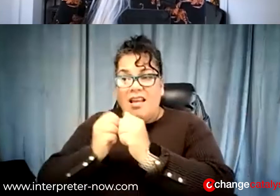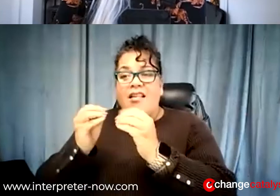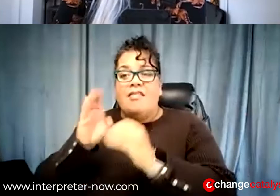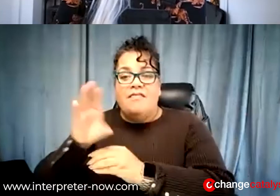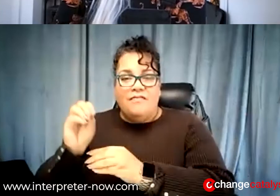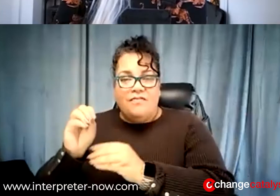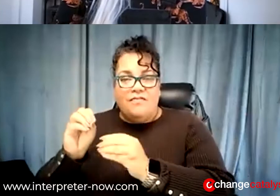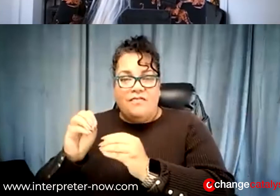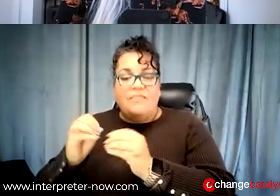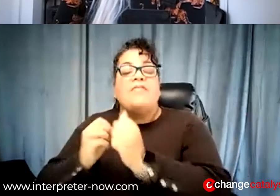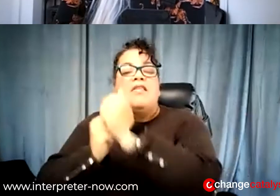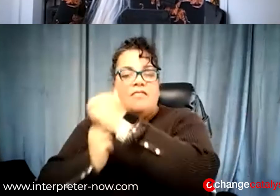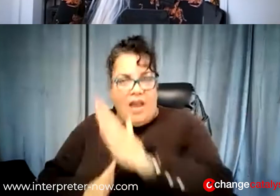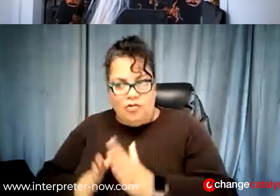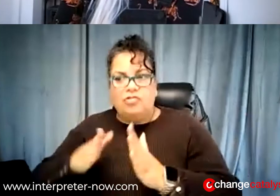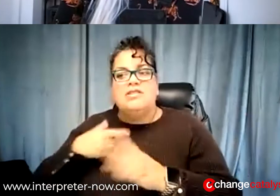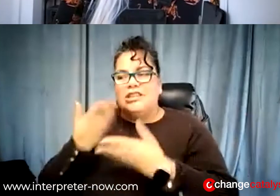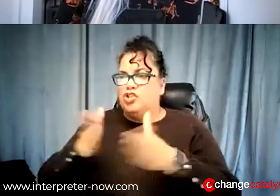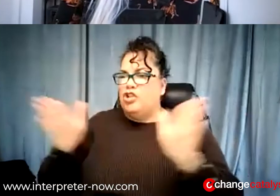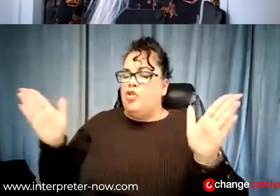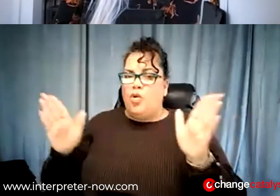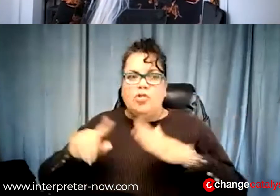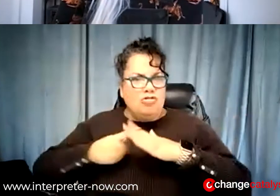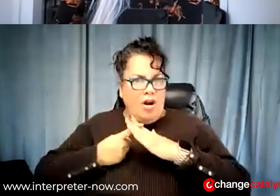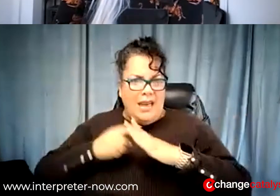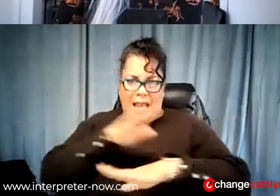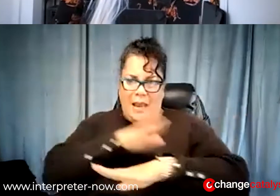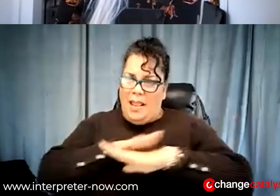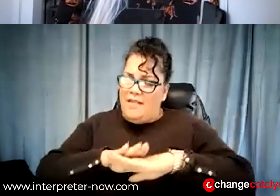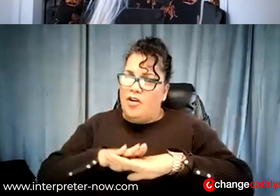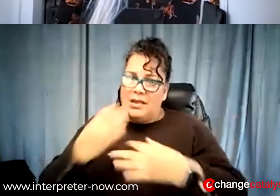Founding a startup is such a unique experience that having other people that are going through